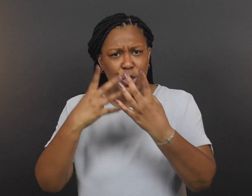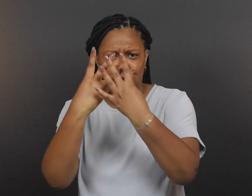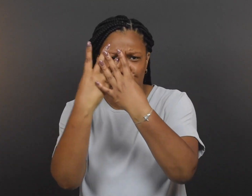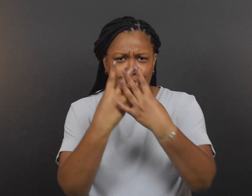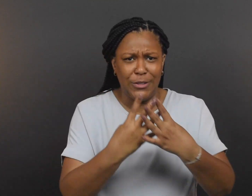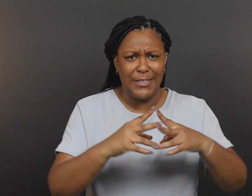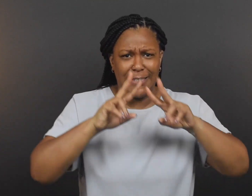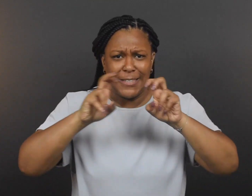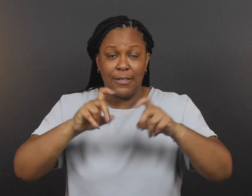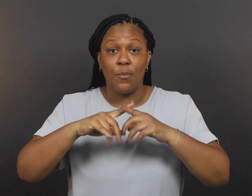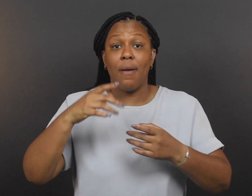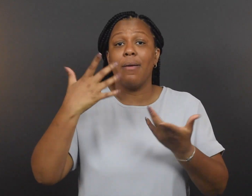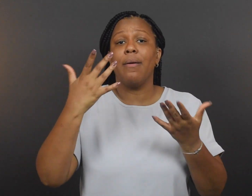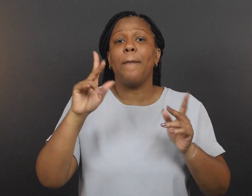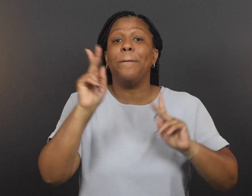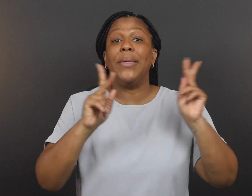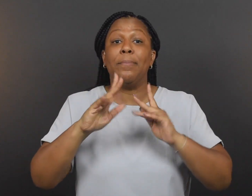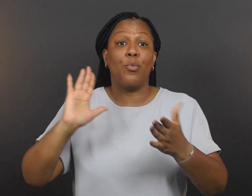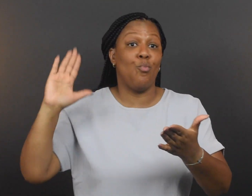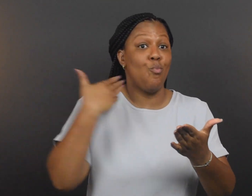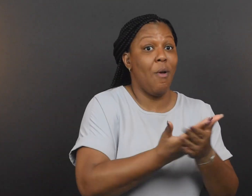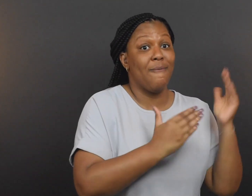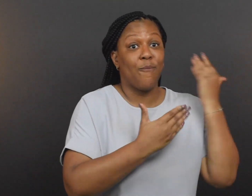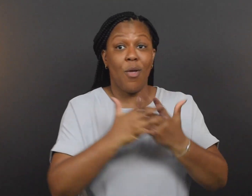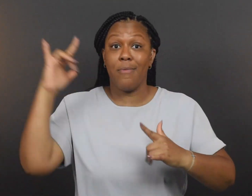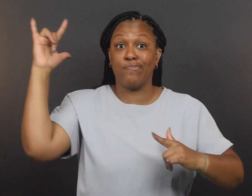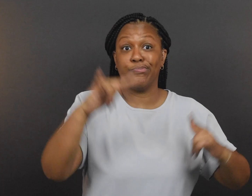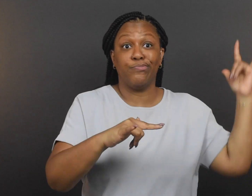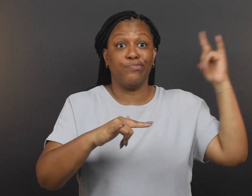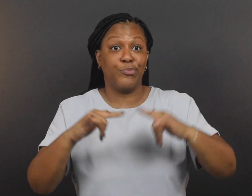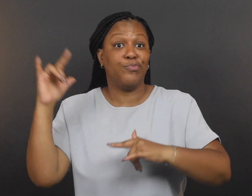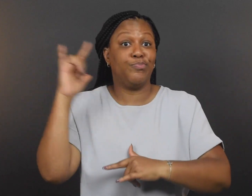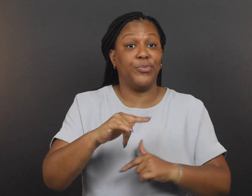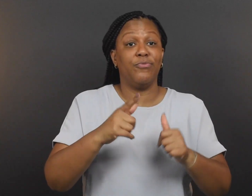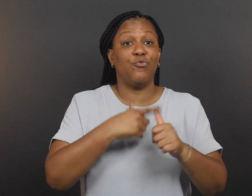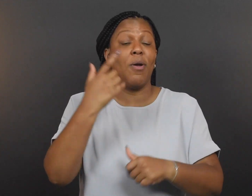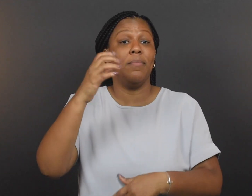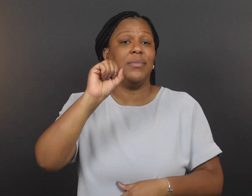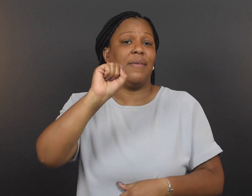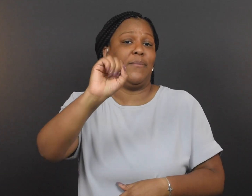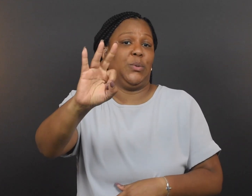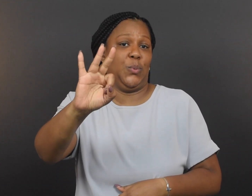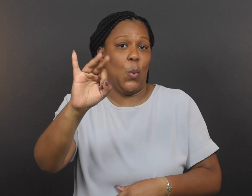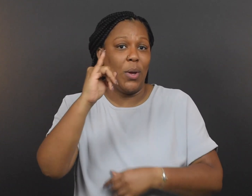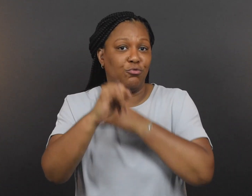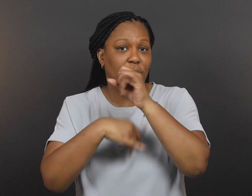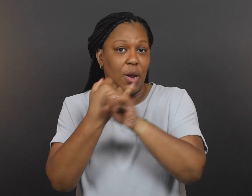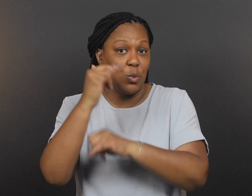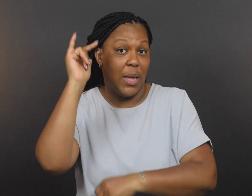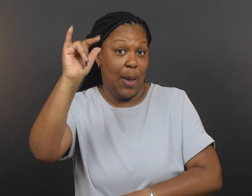screen arriving passengers at San Francisco International Airport for three weeks.